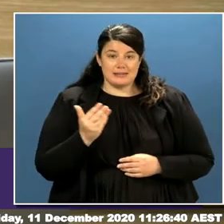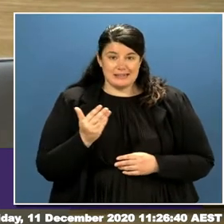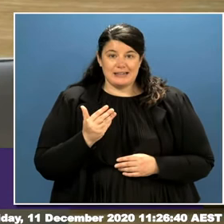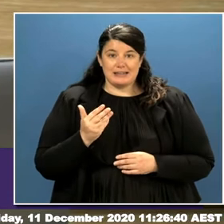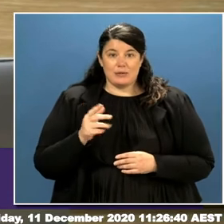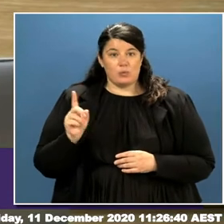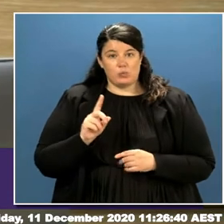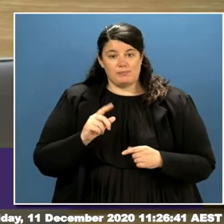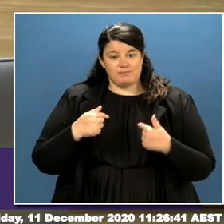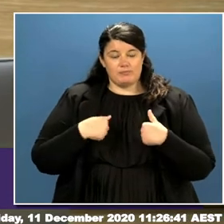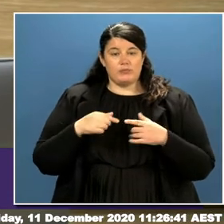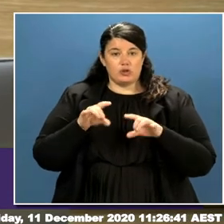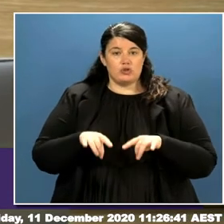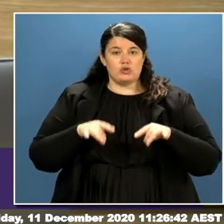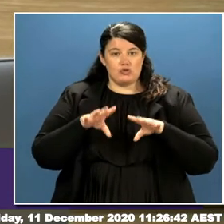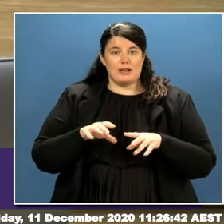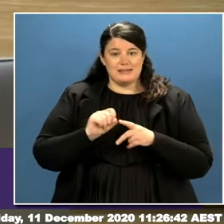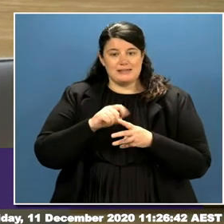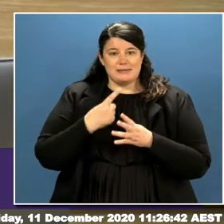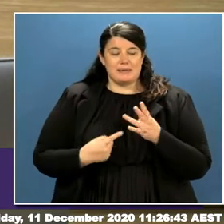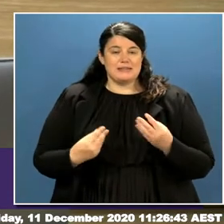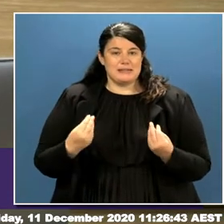at an Australian Disability Enterprise.